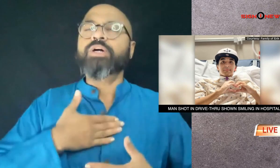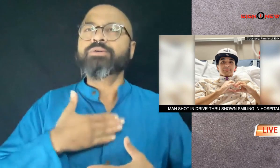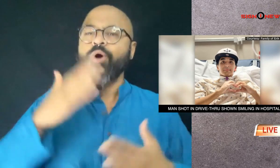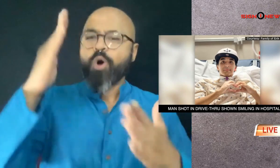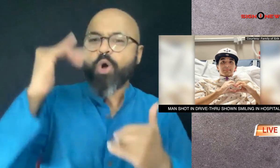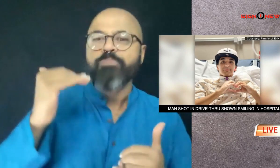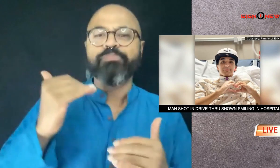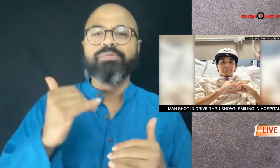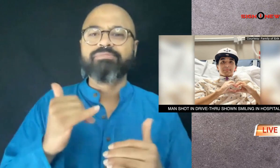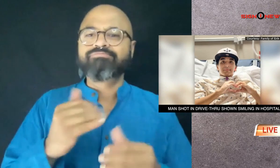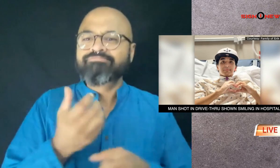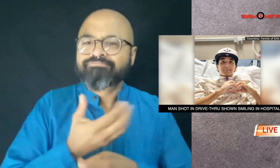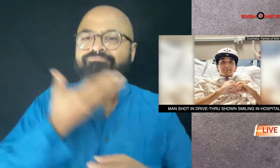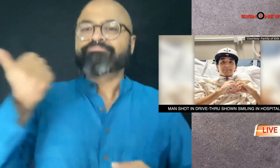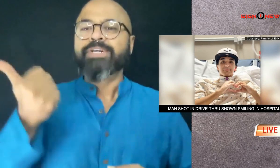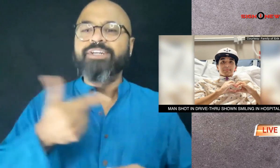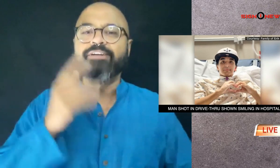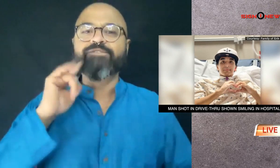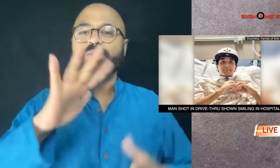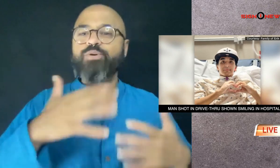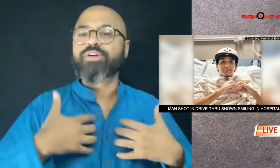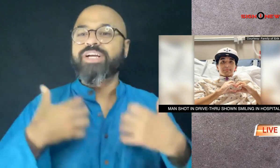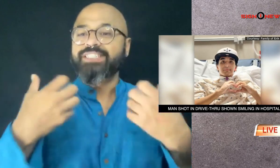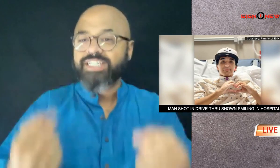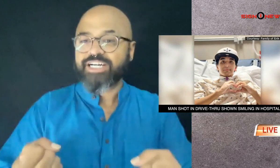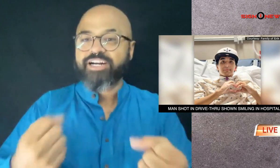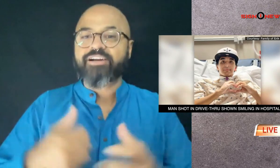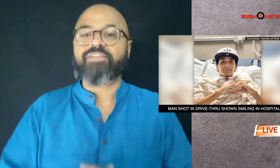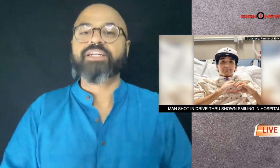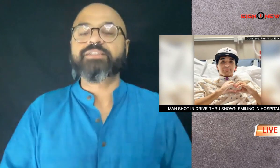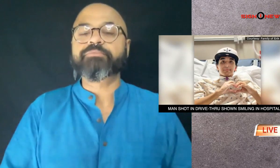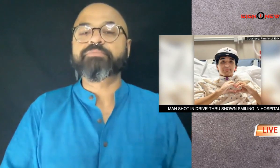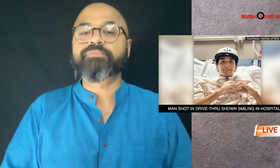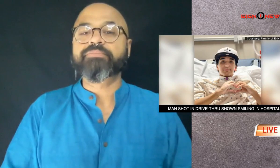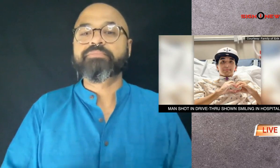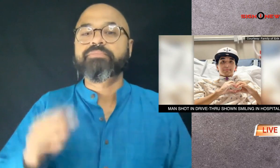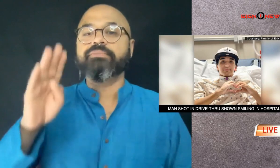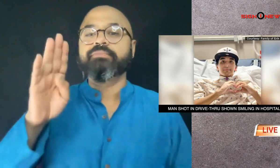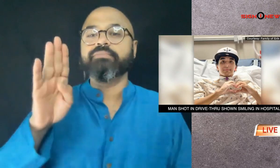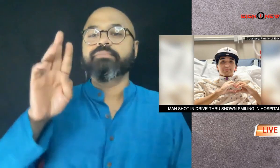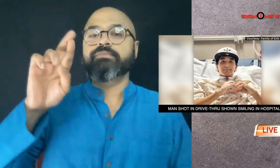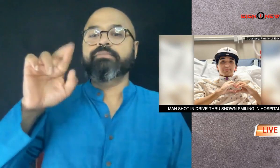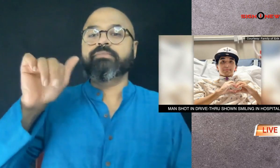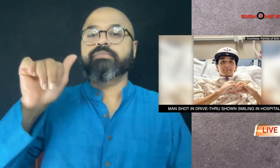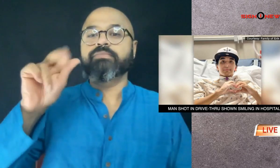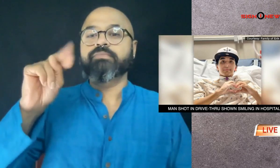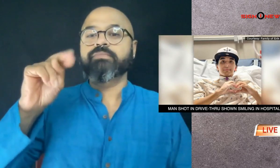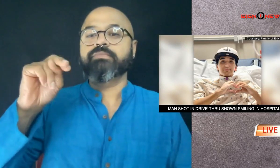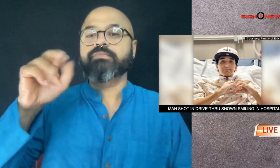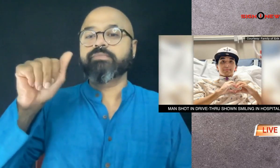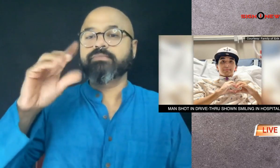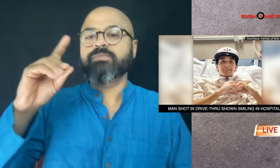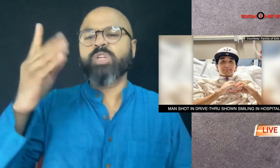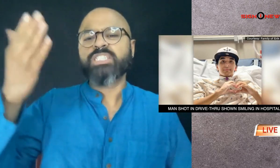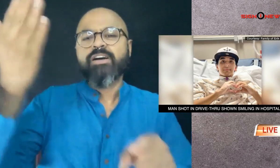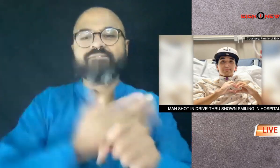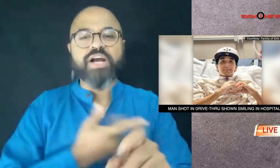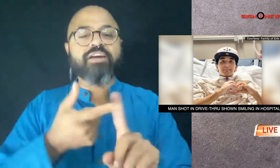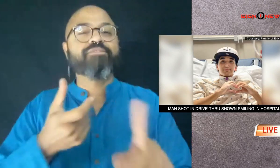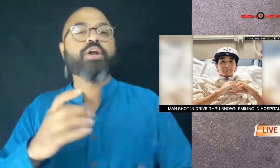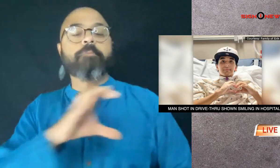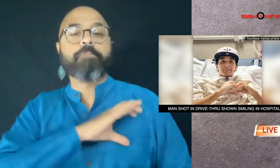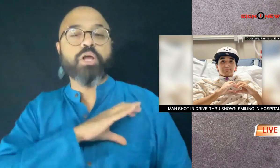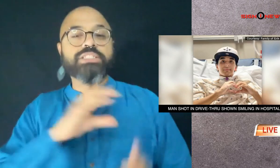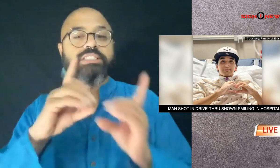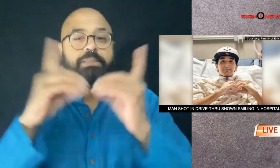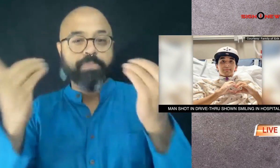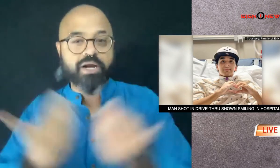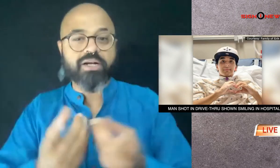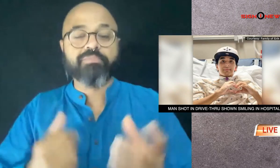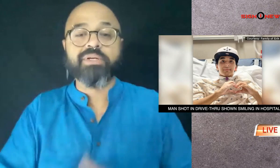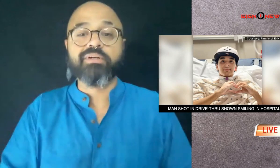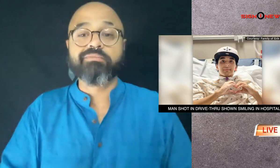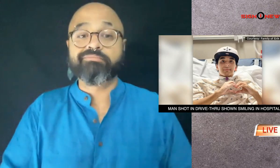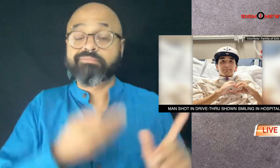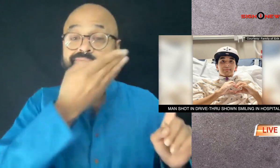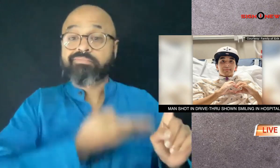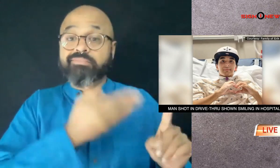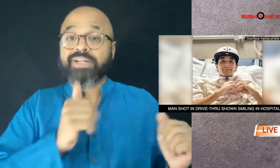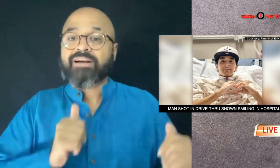for his recovery Brennand was fired from the police department he is facing two counts